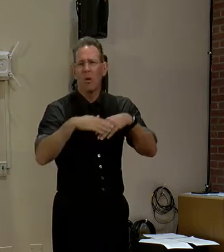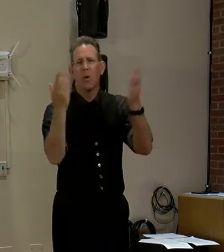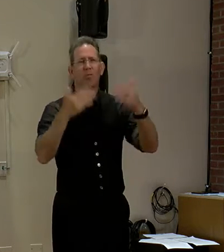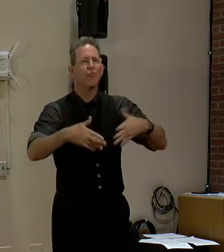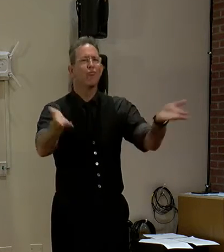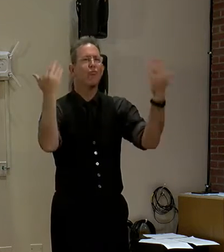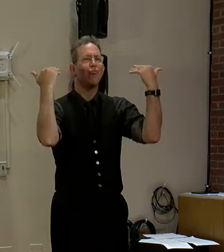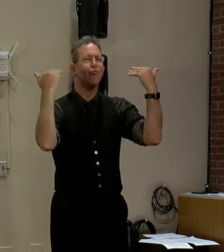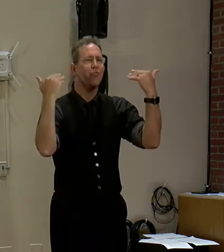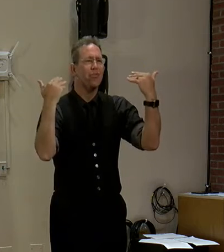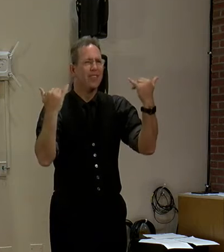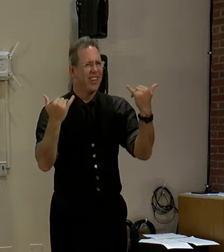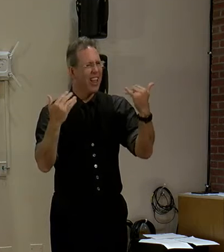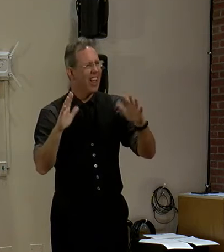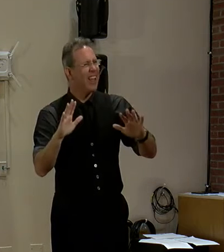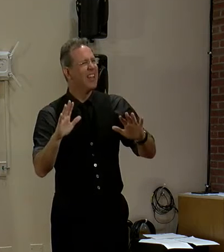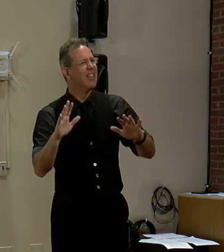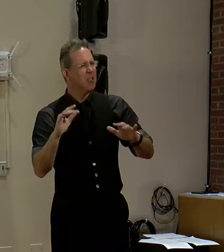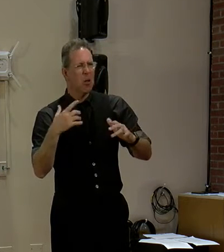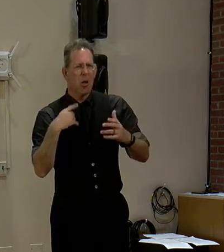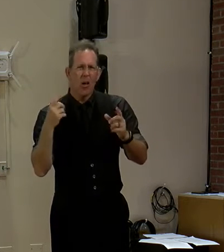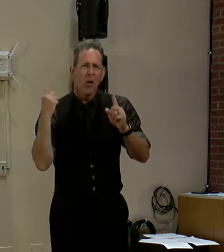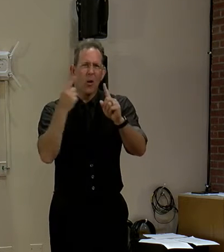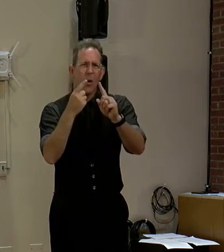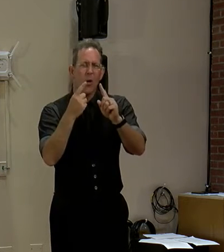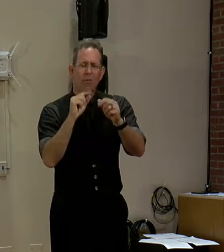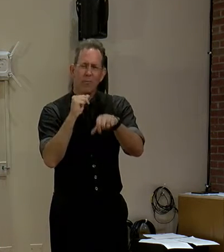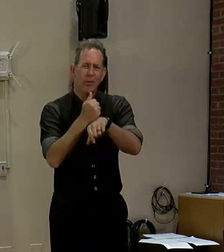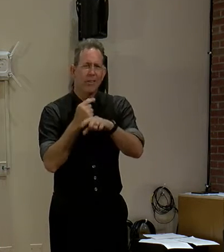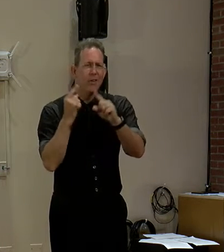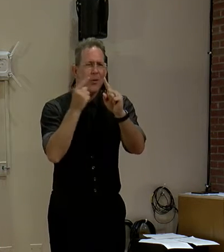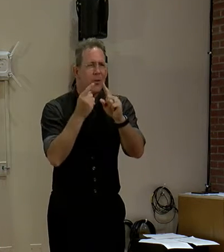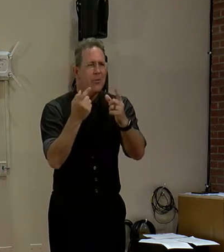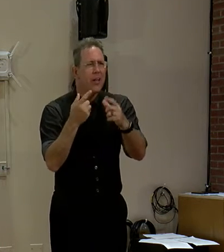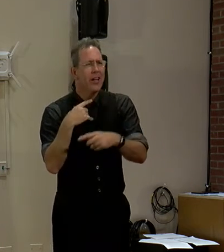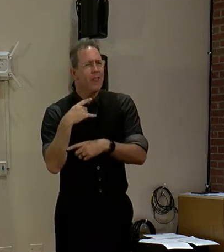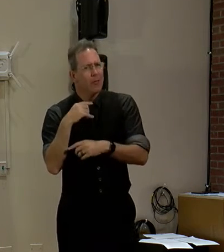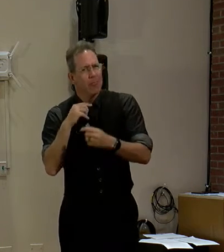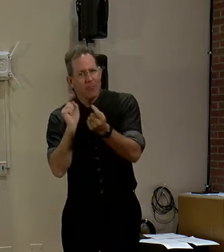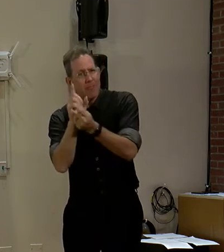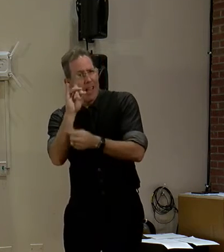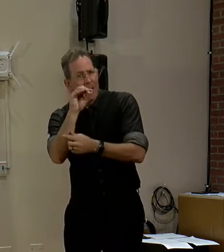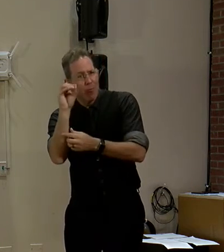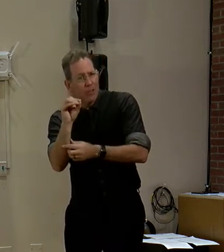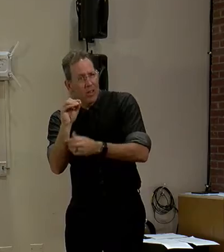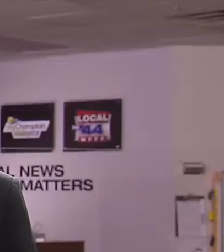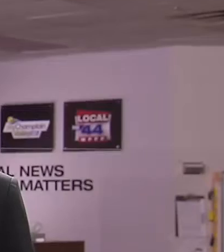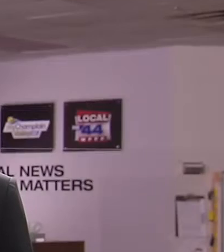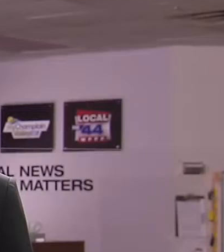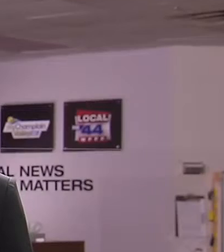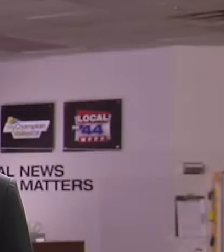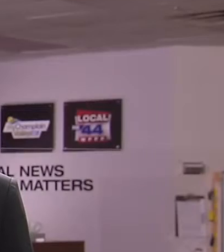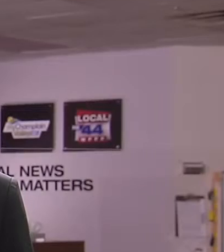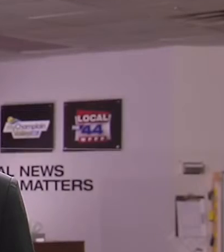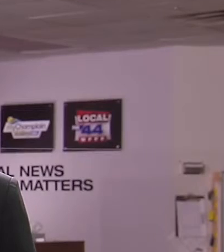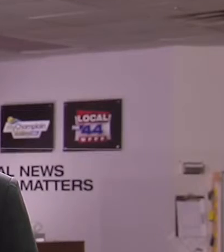still think it is, and if we reach it when I think we will, we'll be two weeks ahead of schedule."